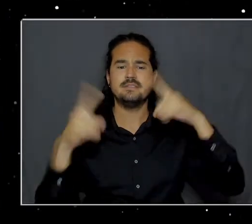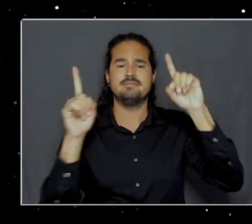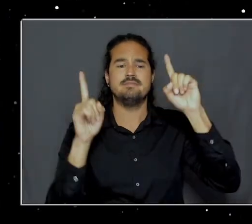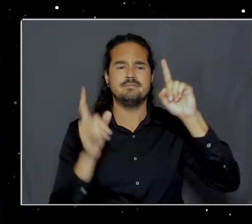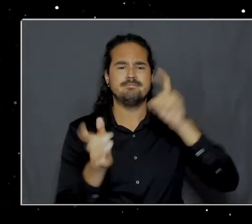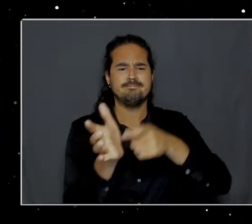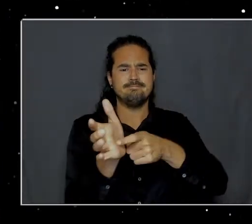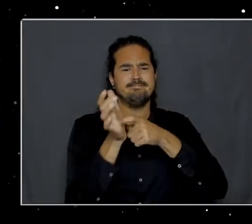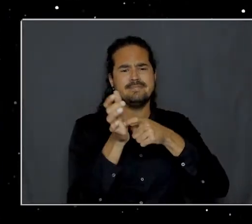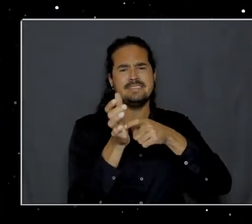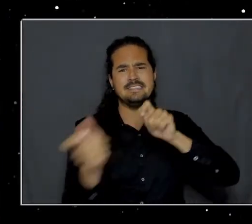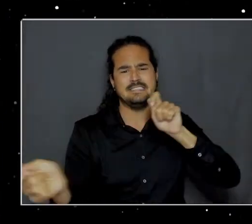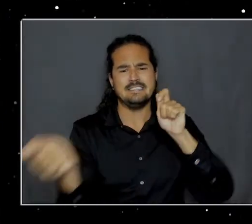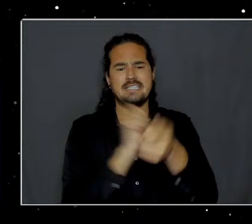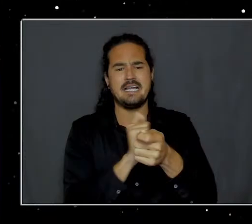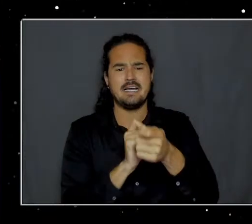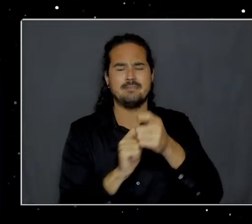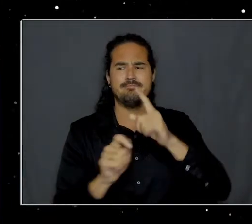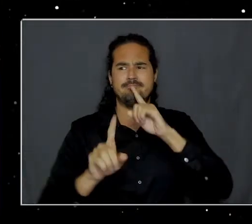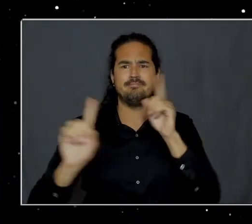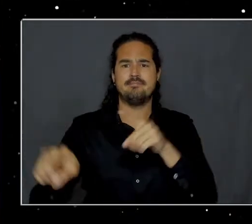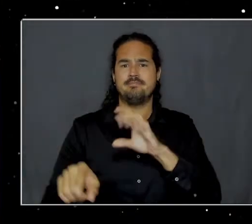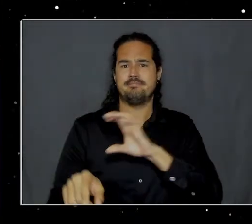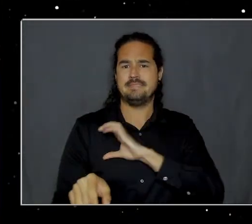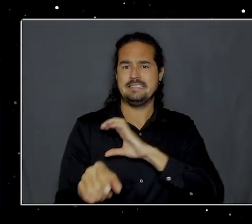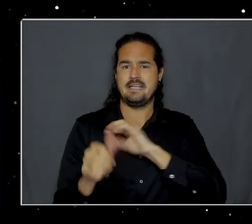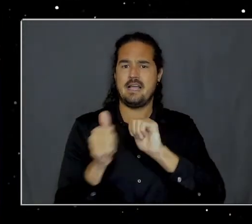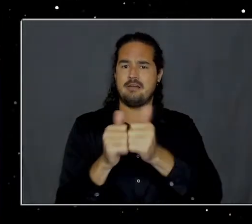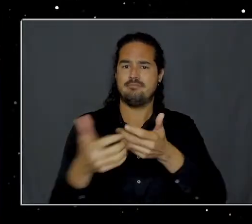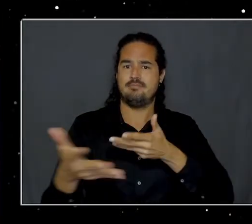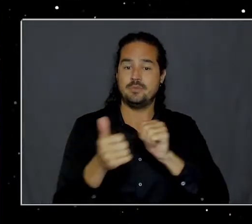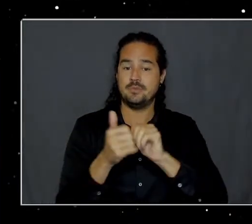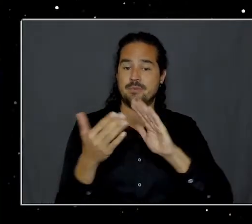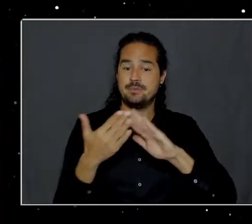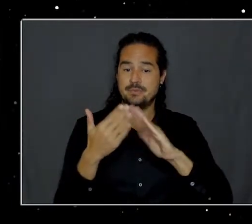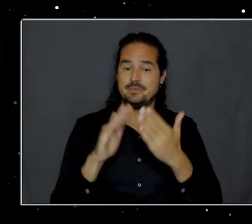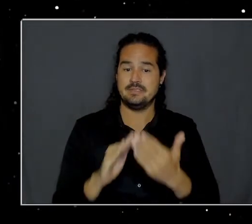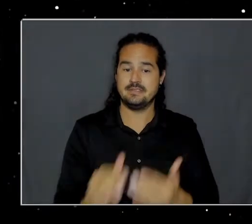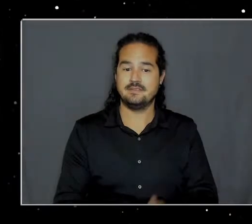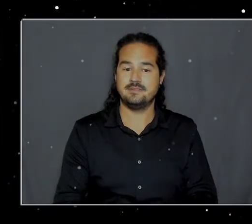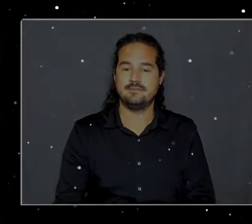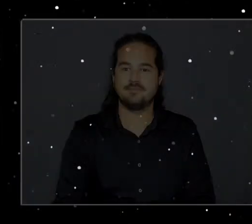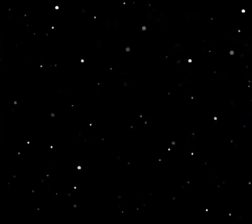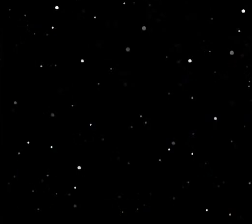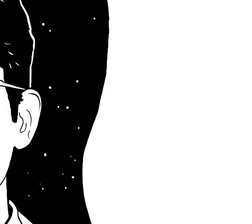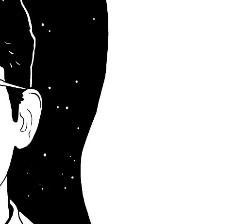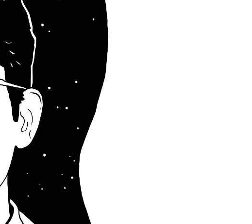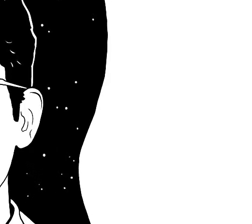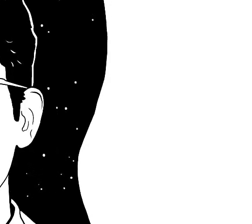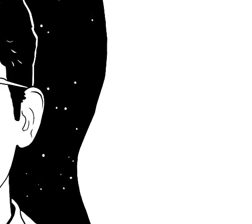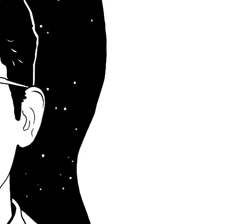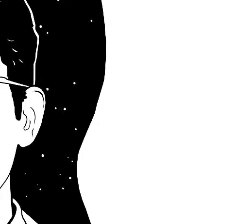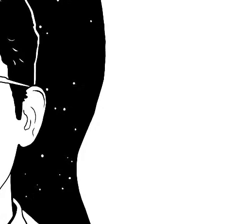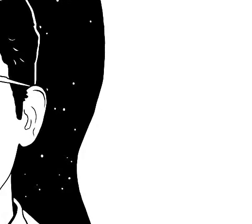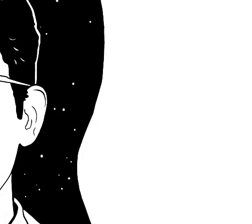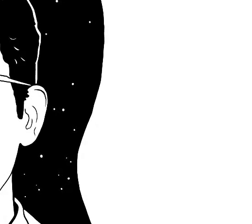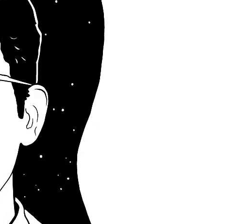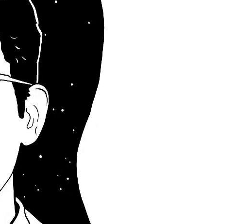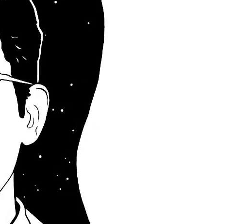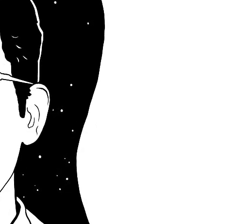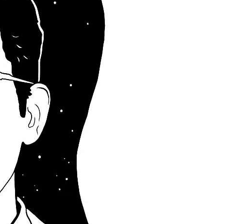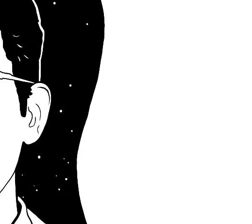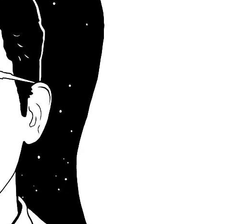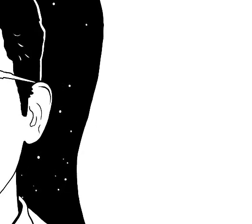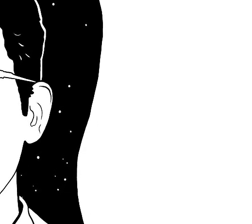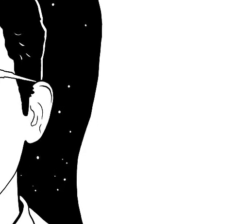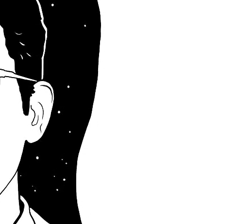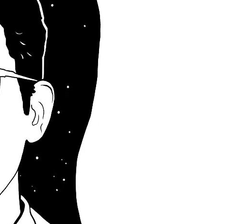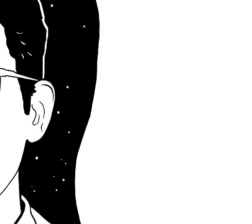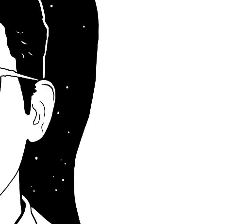THE ROLE OF POLICING IN OUR